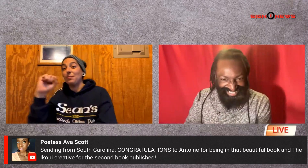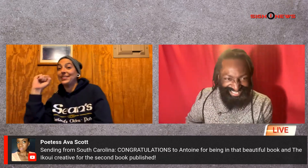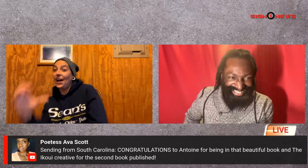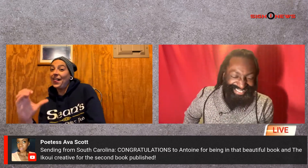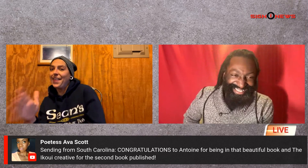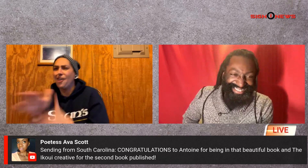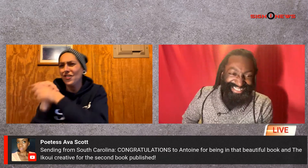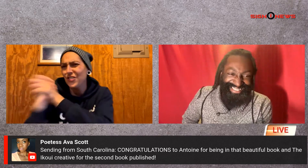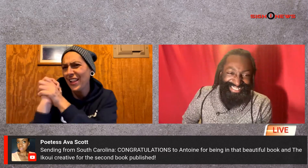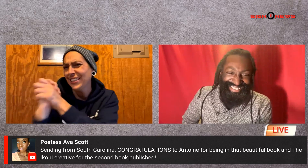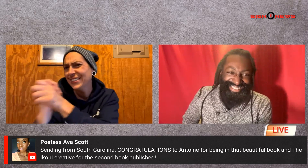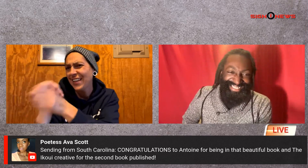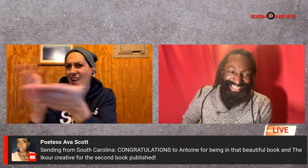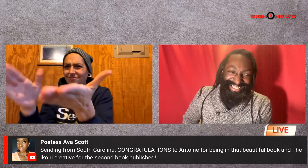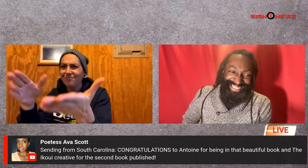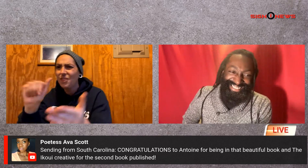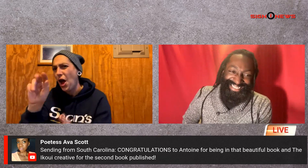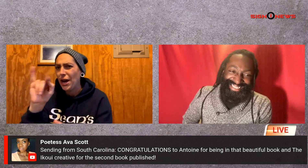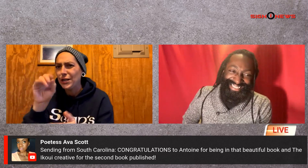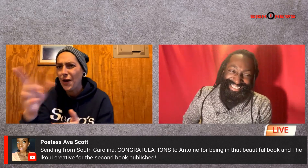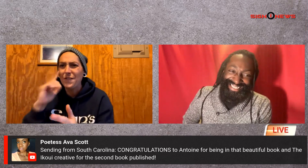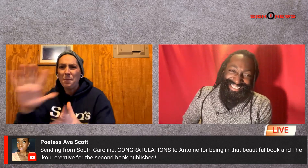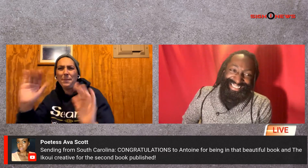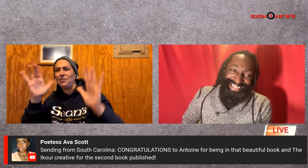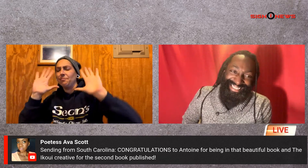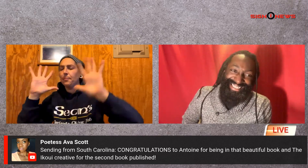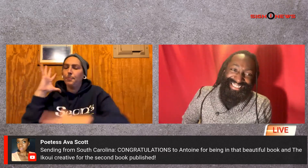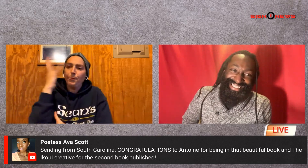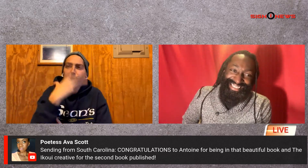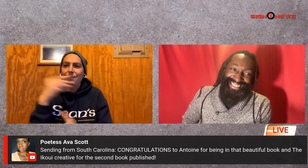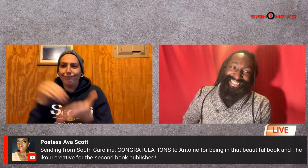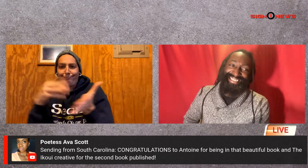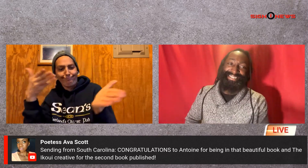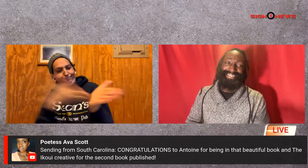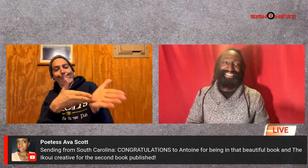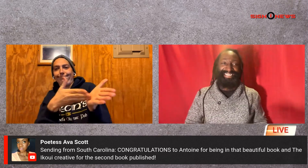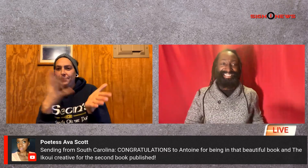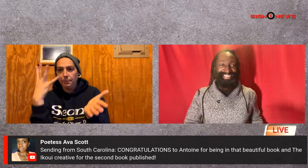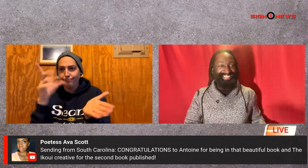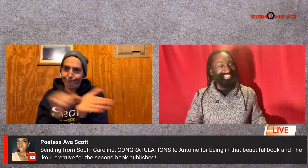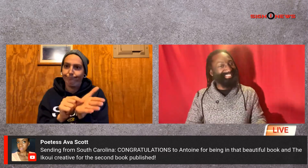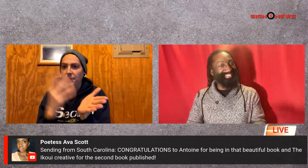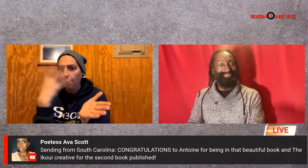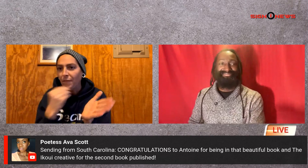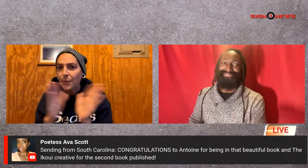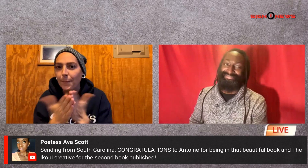from South Carolina congratulations to Antoine for being in that beautiful book and Ikoui